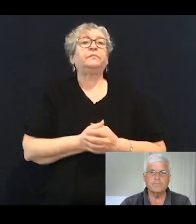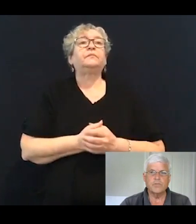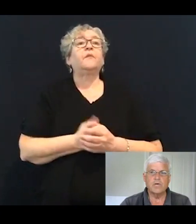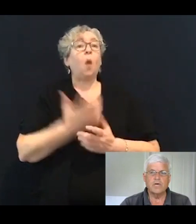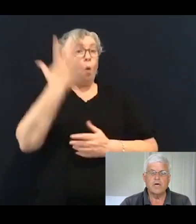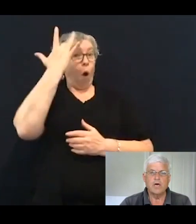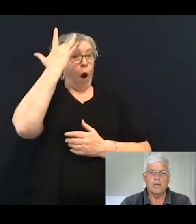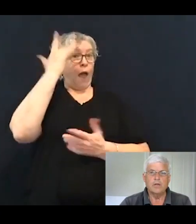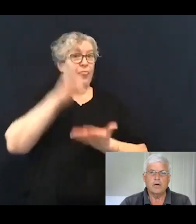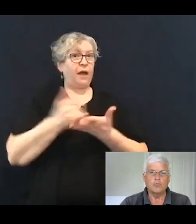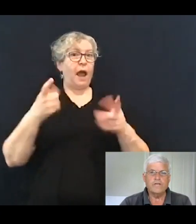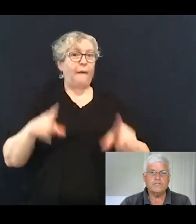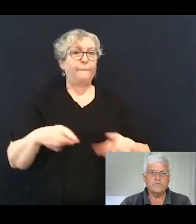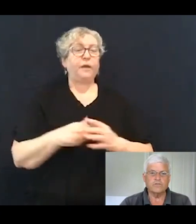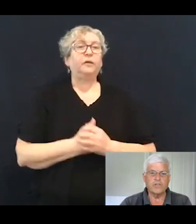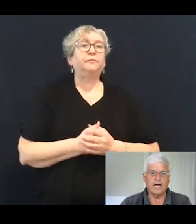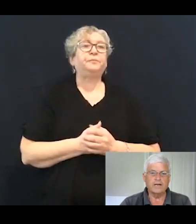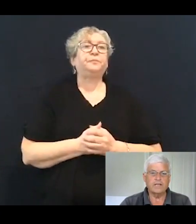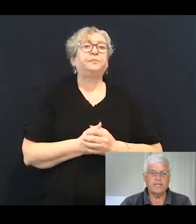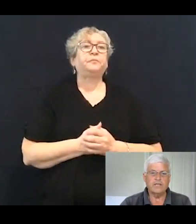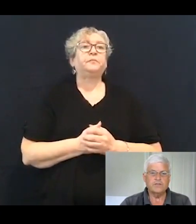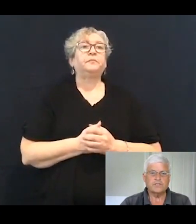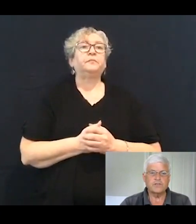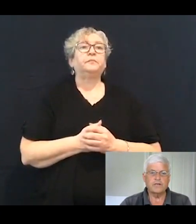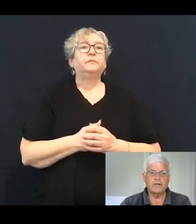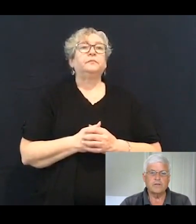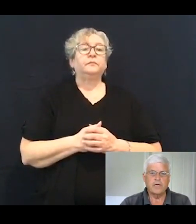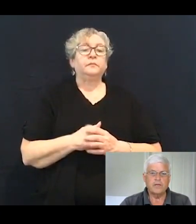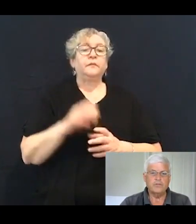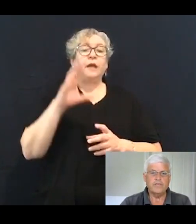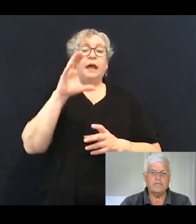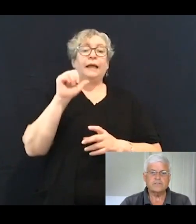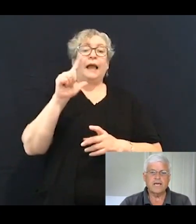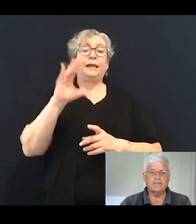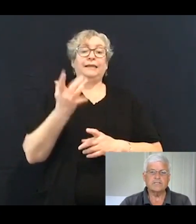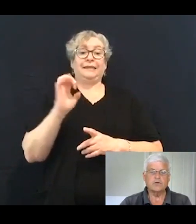A reason for that is that these calyceal processes where